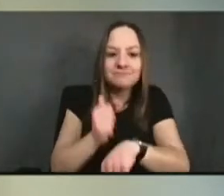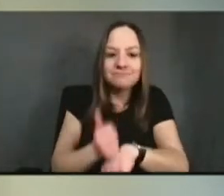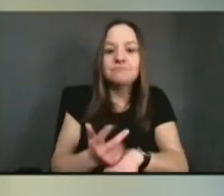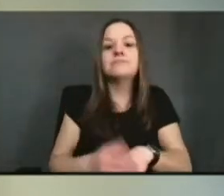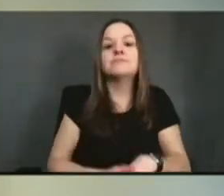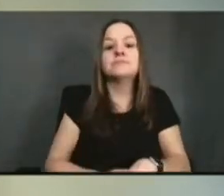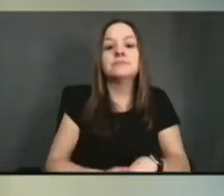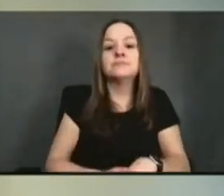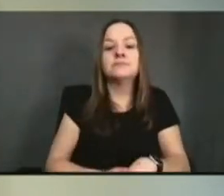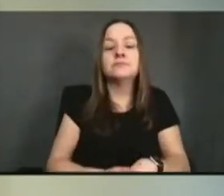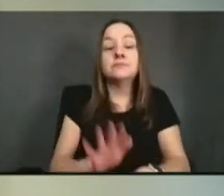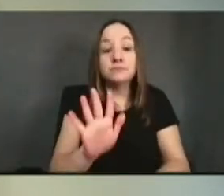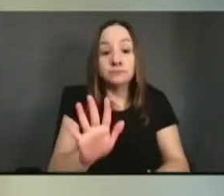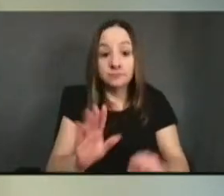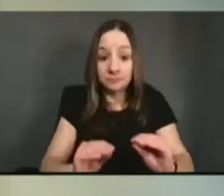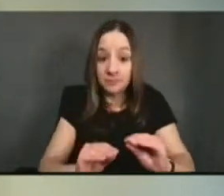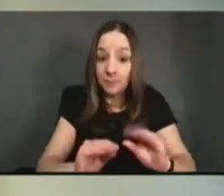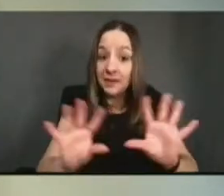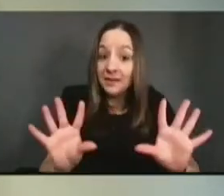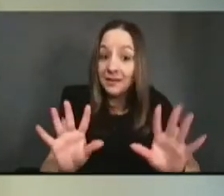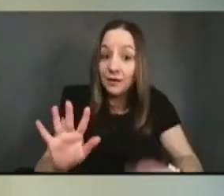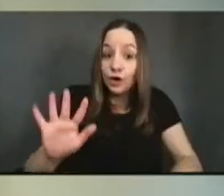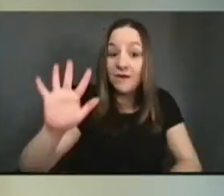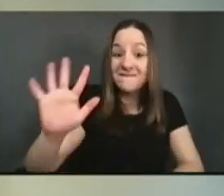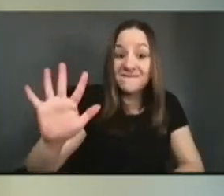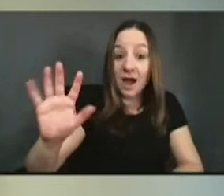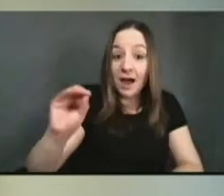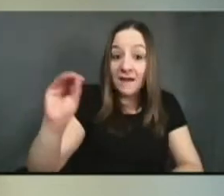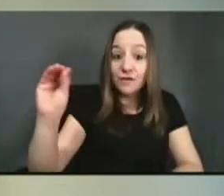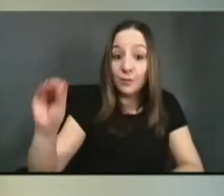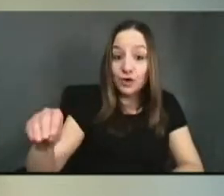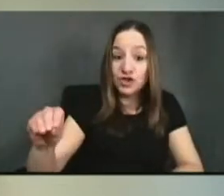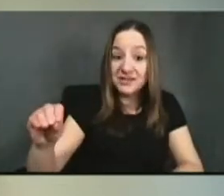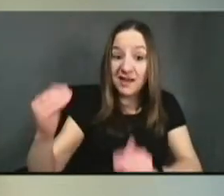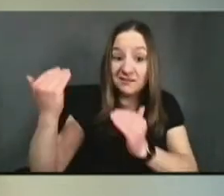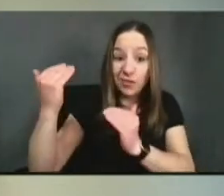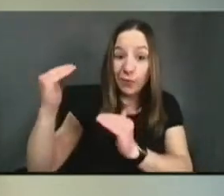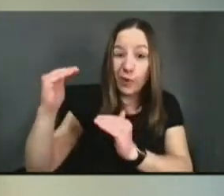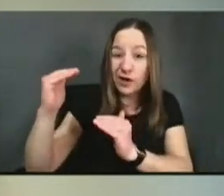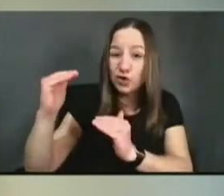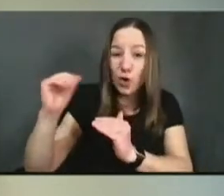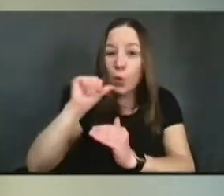examine and put in place. I want to be very clear to that 5%